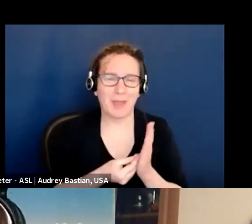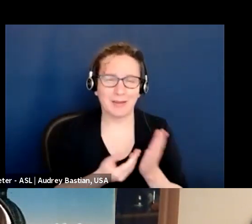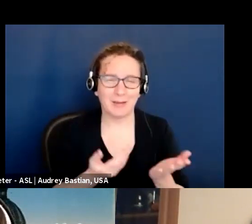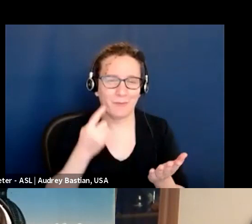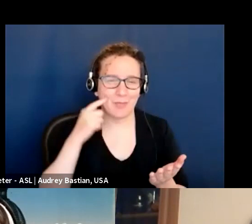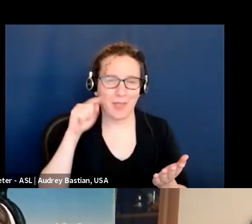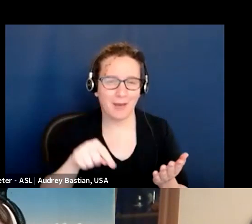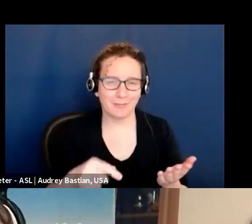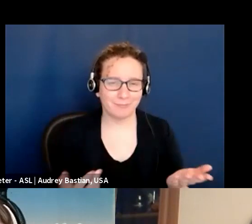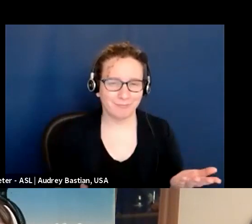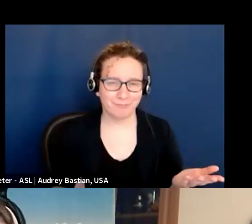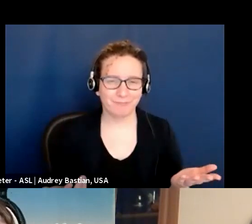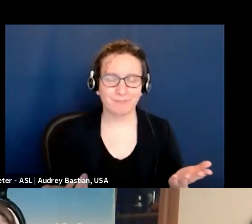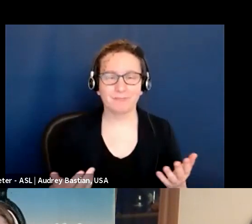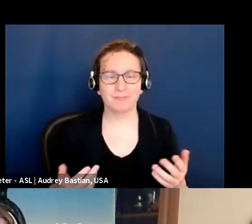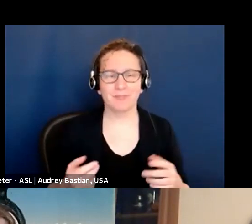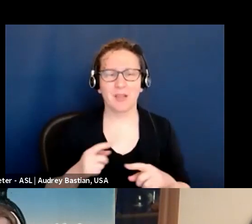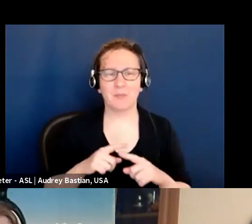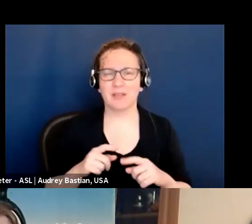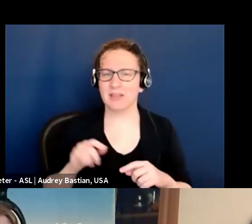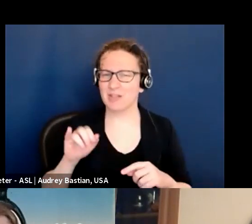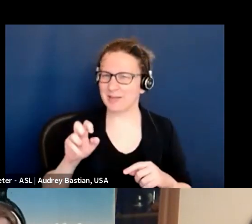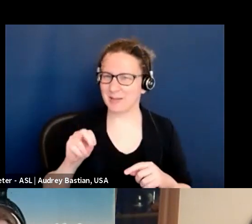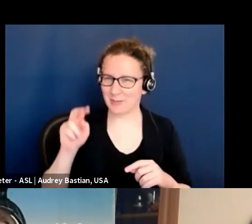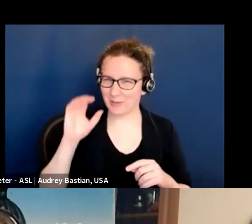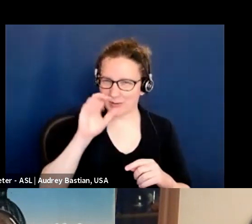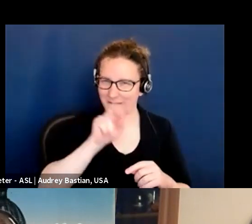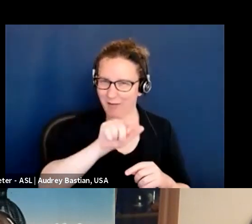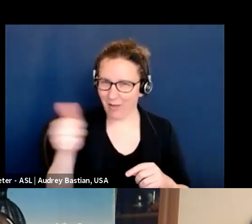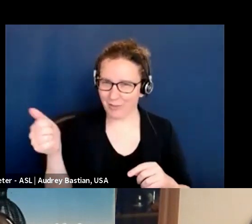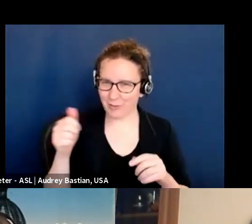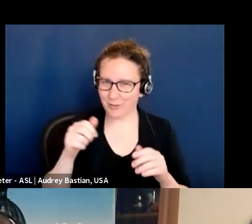You were looking at other programs online?